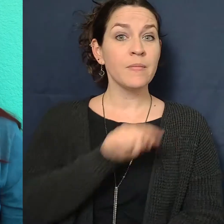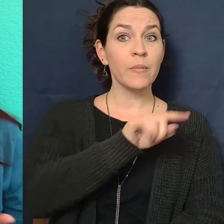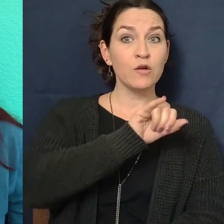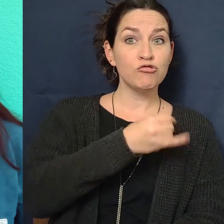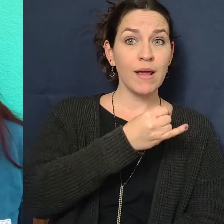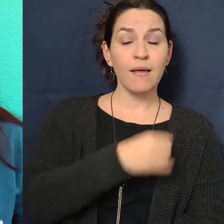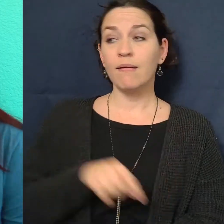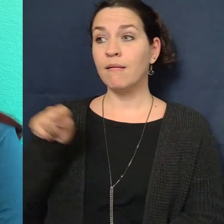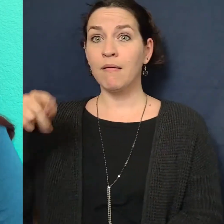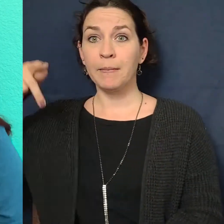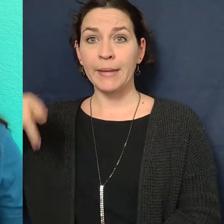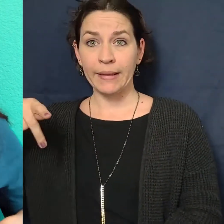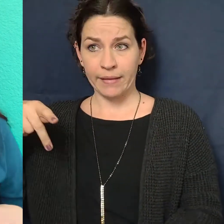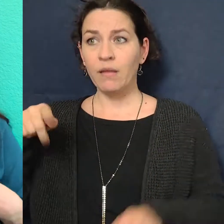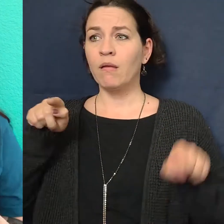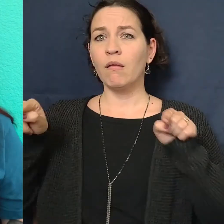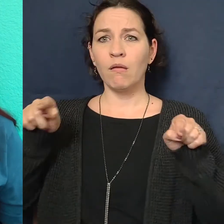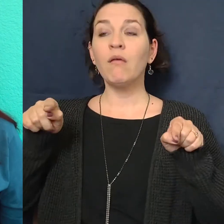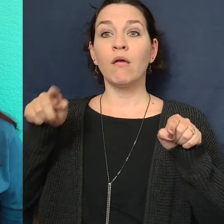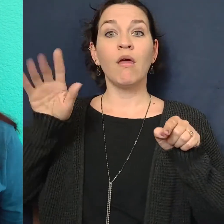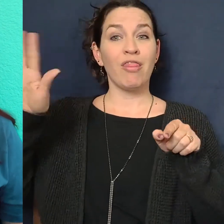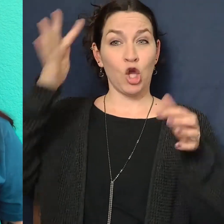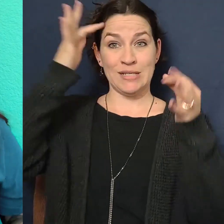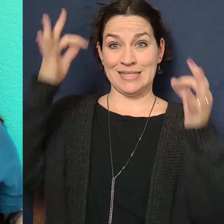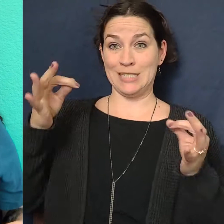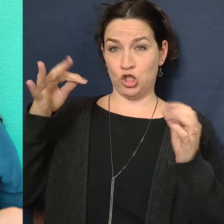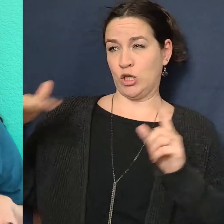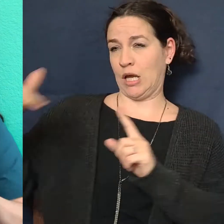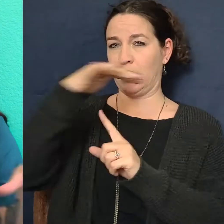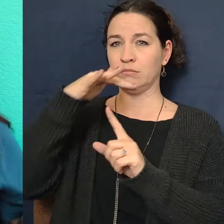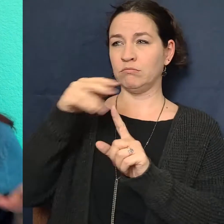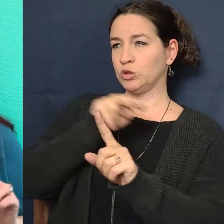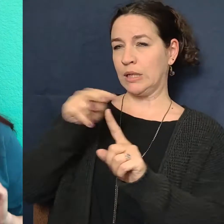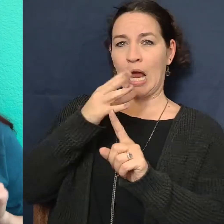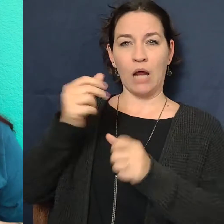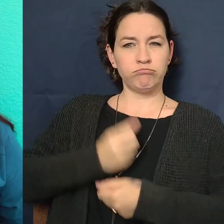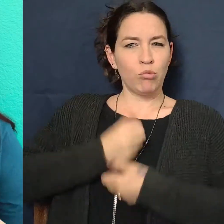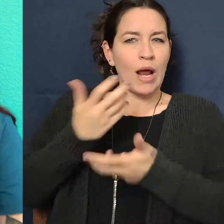Now, both Judges and Perceivers are making decisions, but how they set up those decisions and show